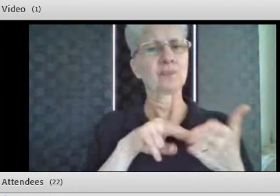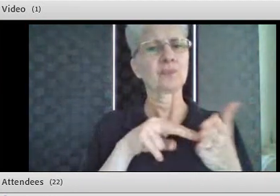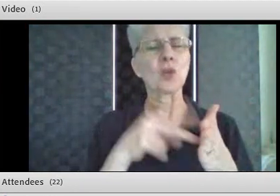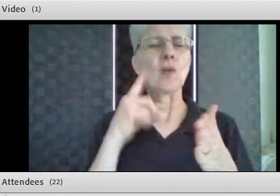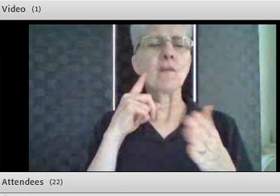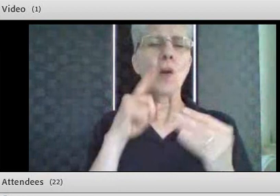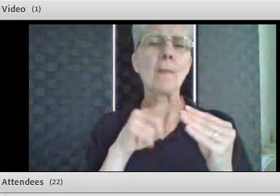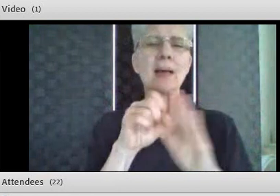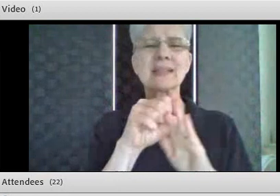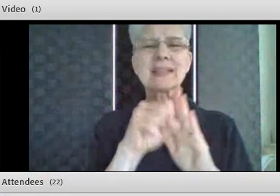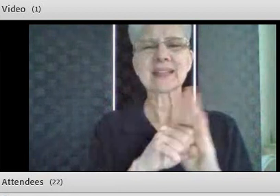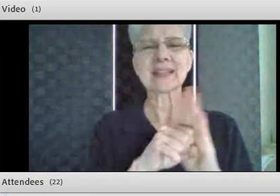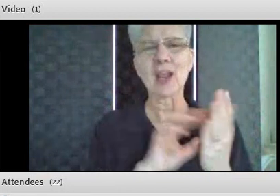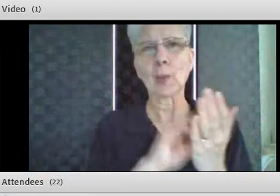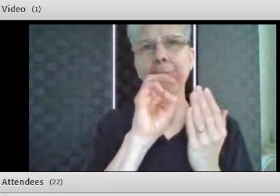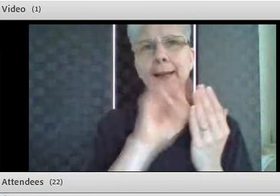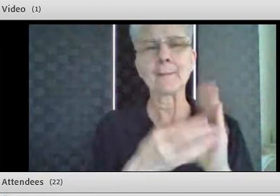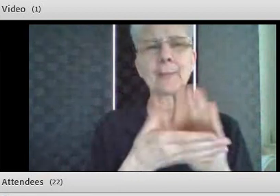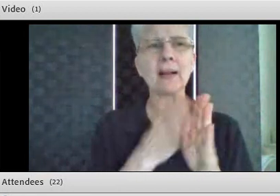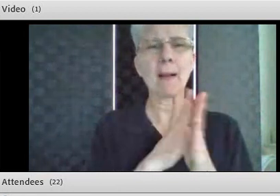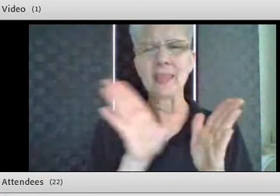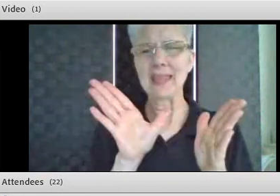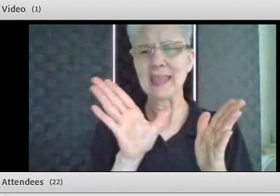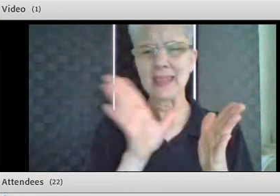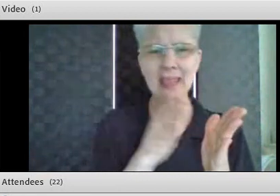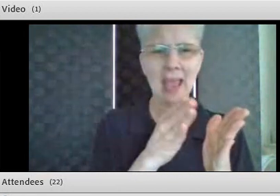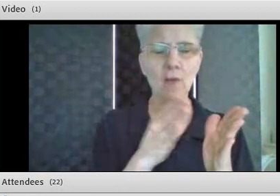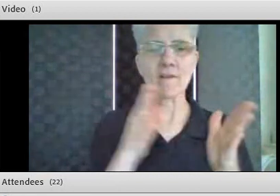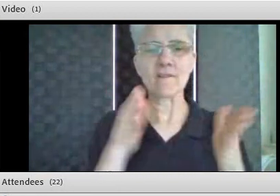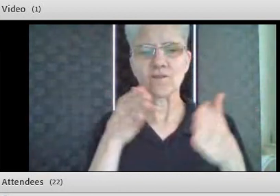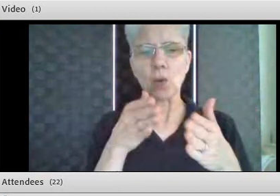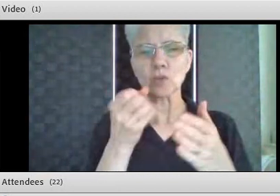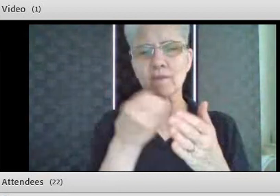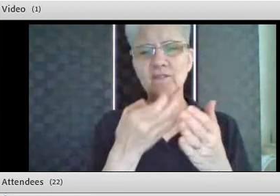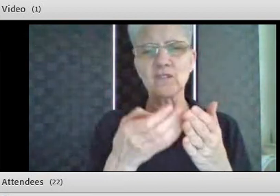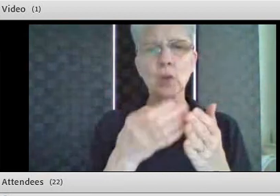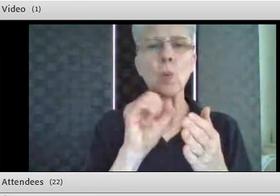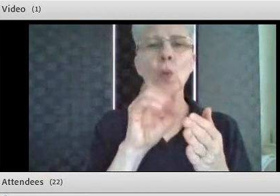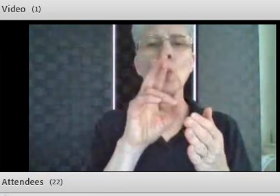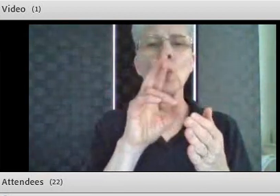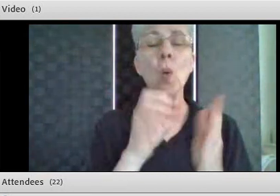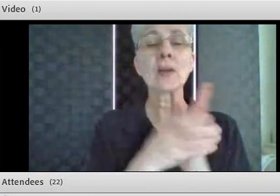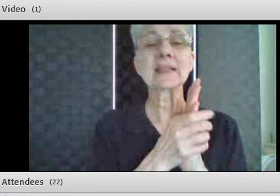You know, why is it important for us to be focusing on this kind of thing? And this is essentially -- Right?